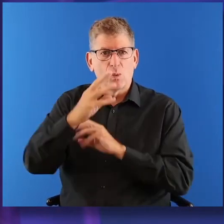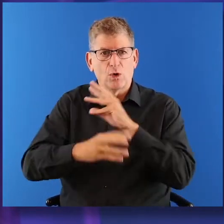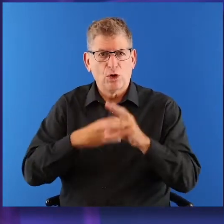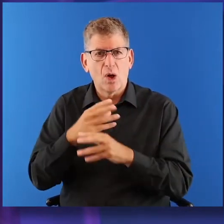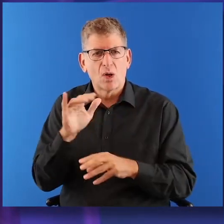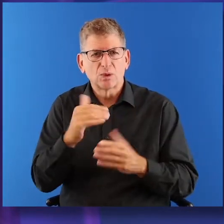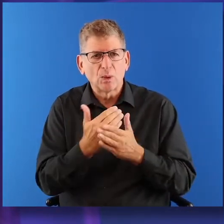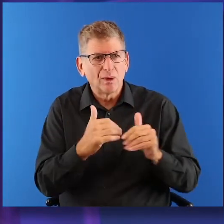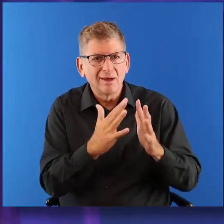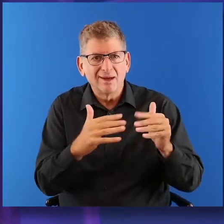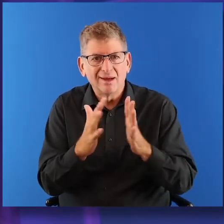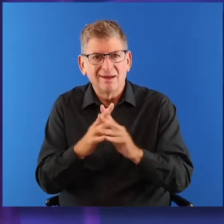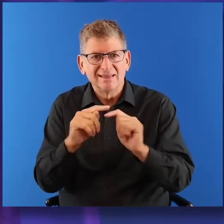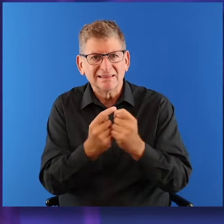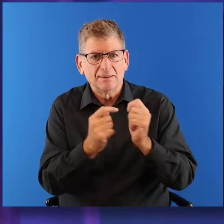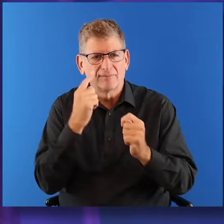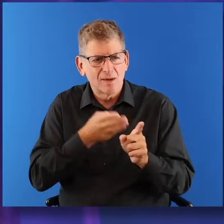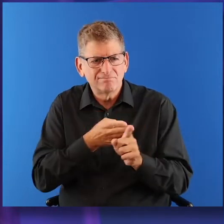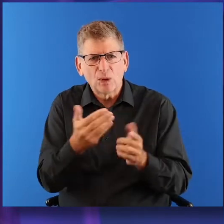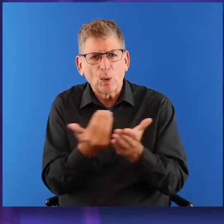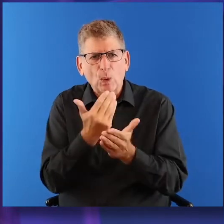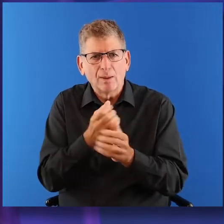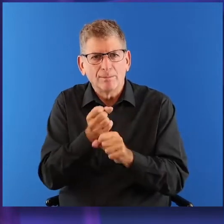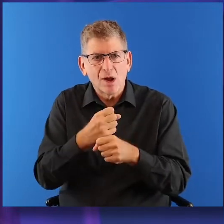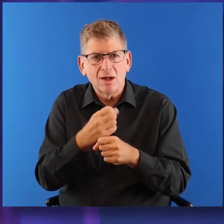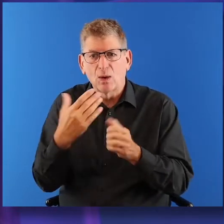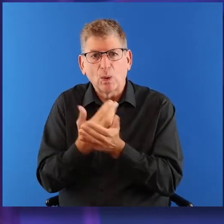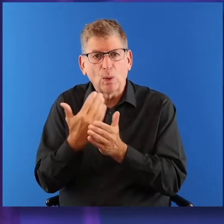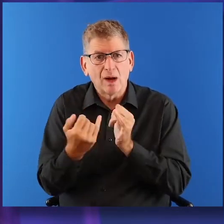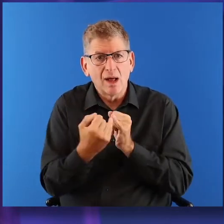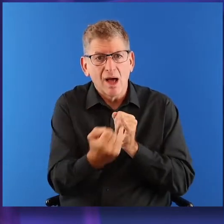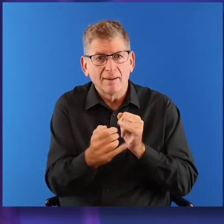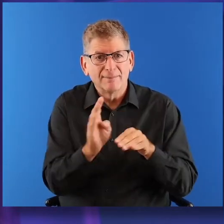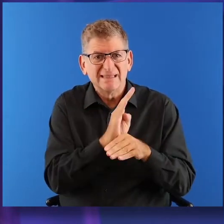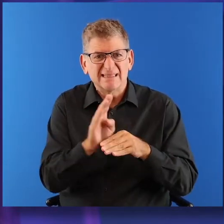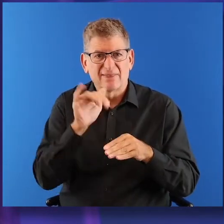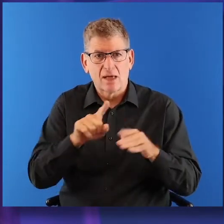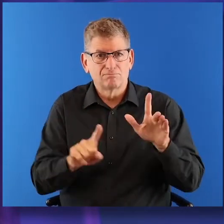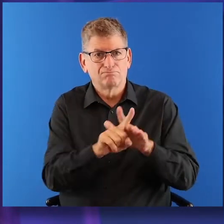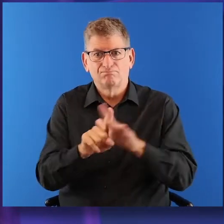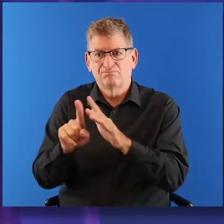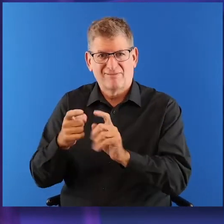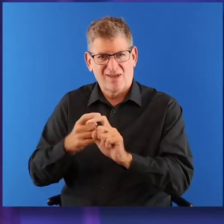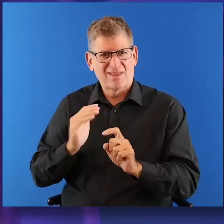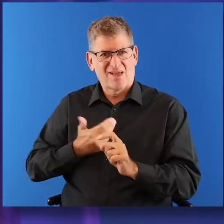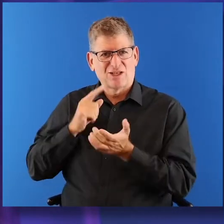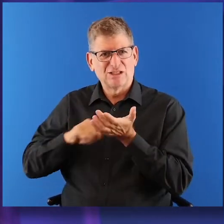Over the past few years, some of the most significant areas for both research and the creation of new businesses from